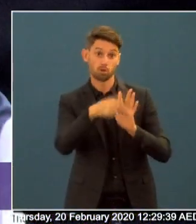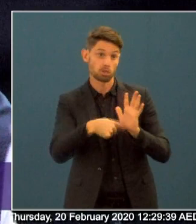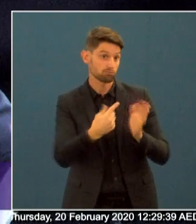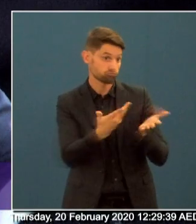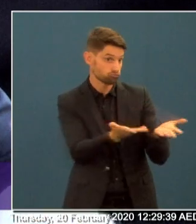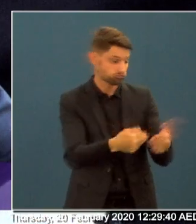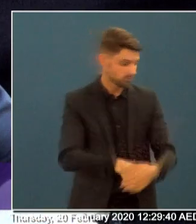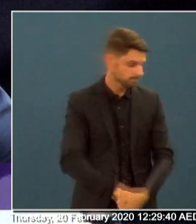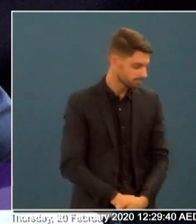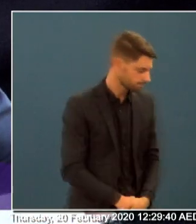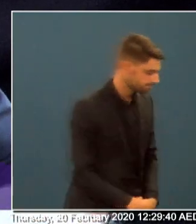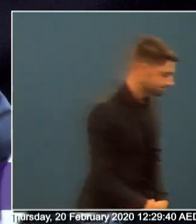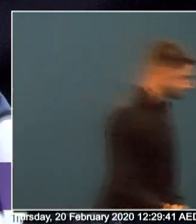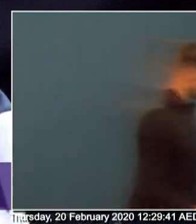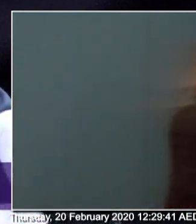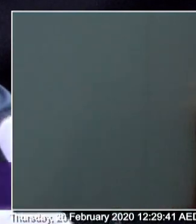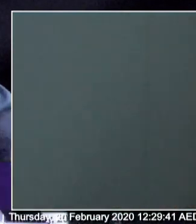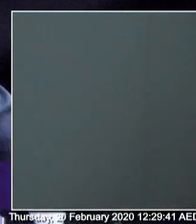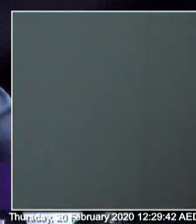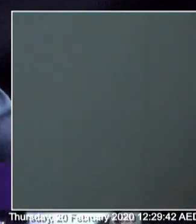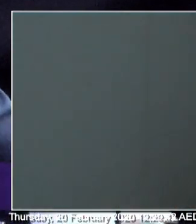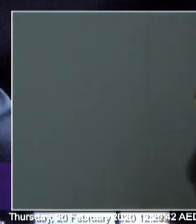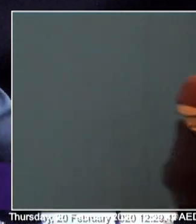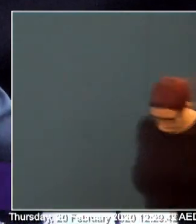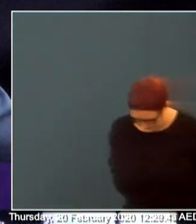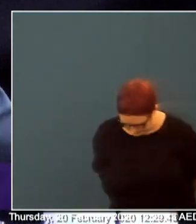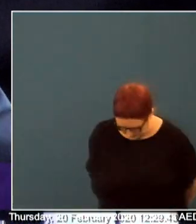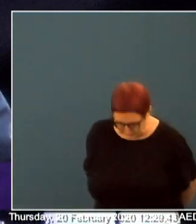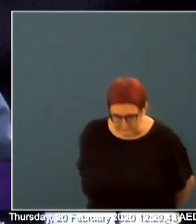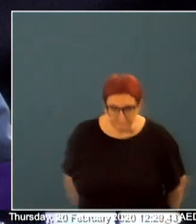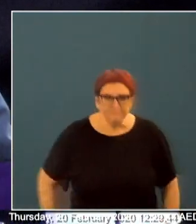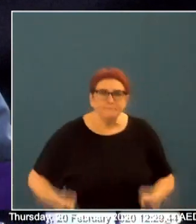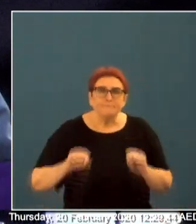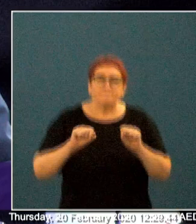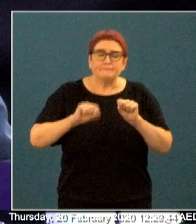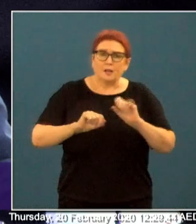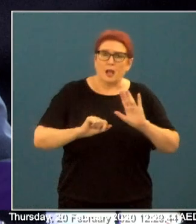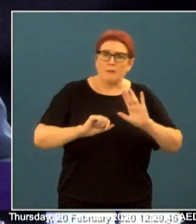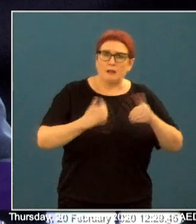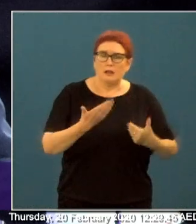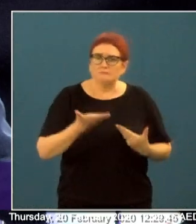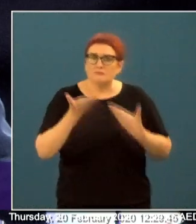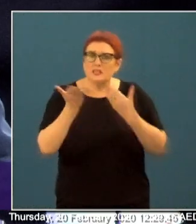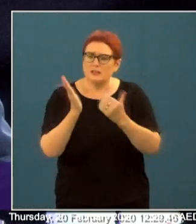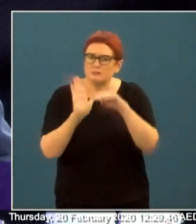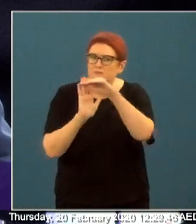We did provide a detailed set of recommendations to the NDIS Quality and Safeguards Commission